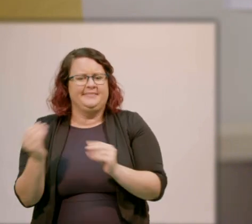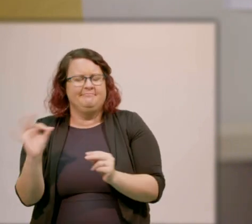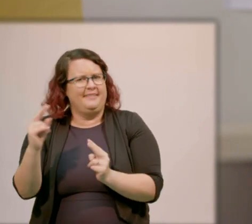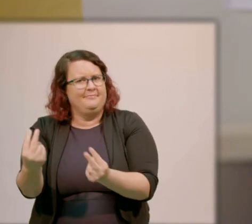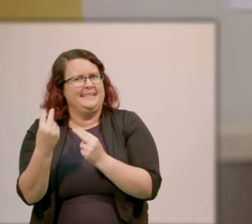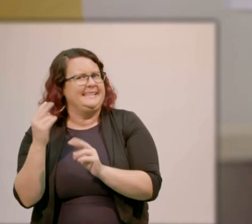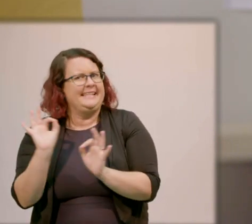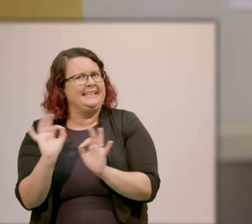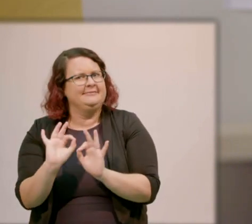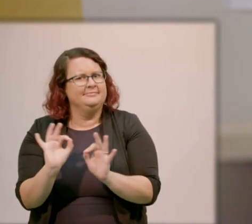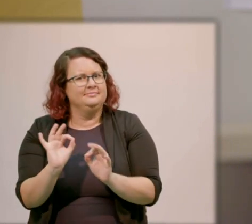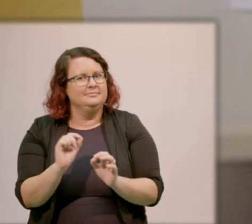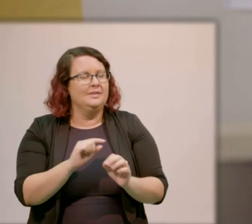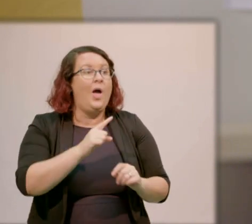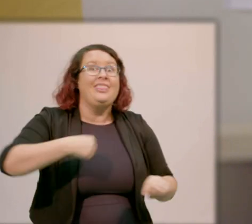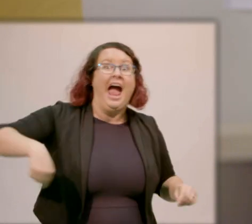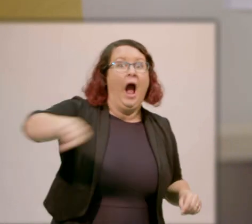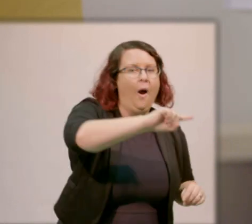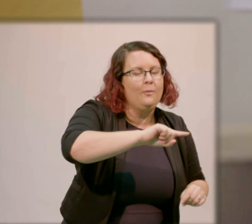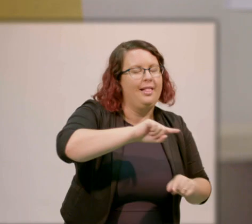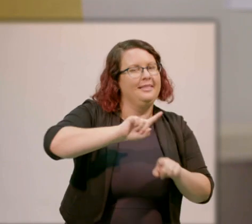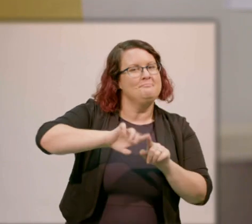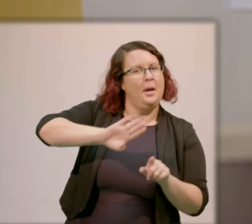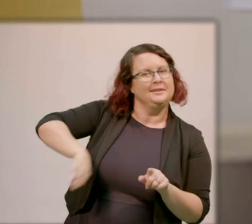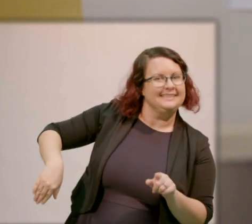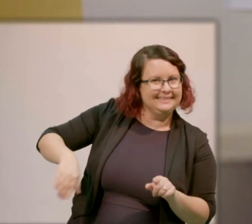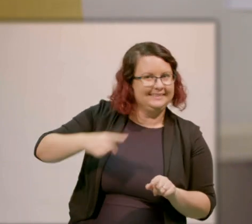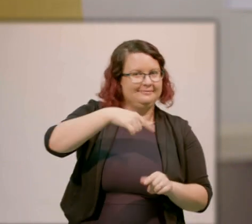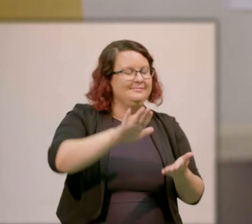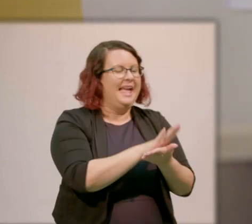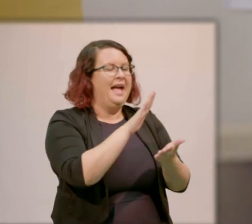And they all, most of them, lived happily ever after.